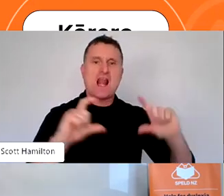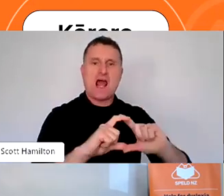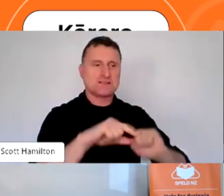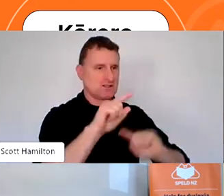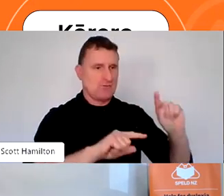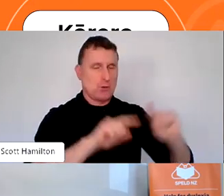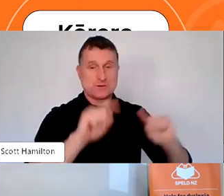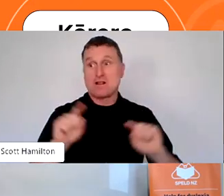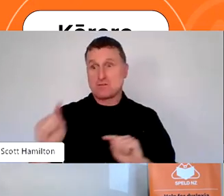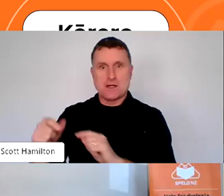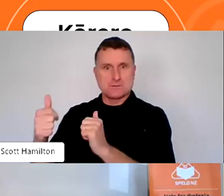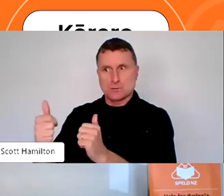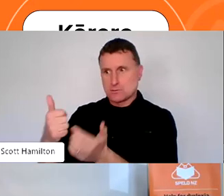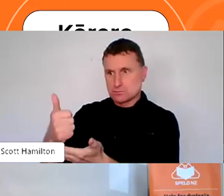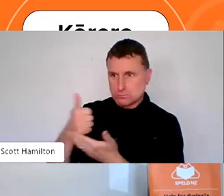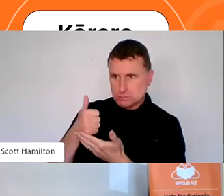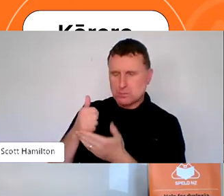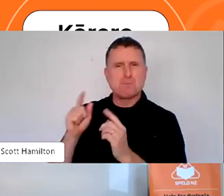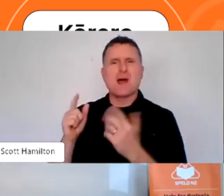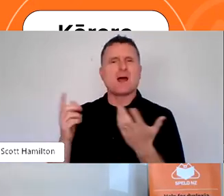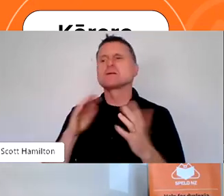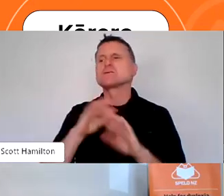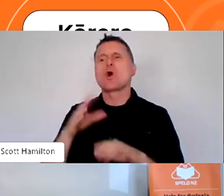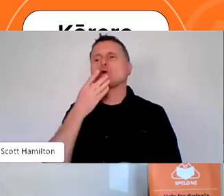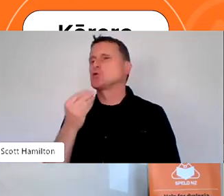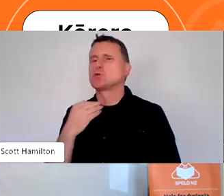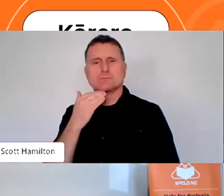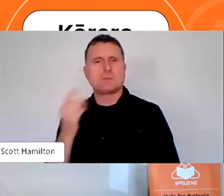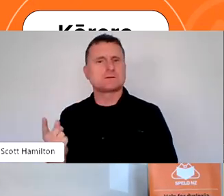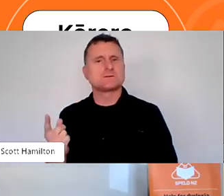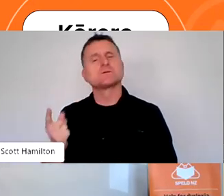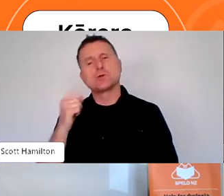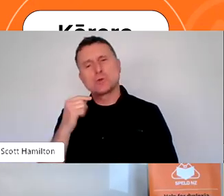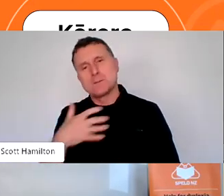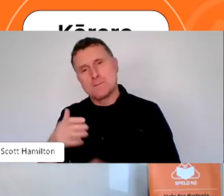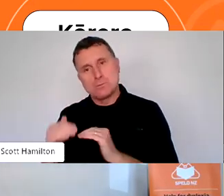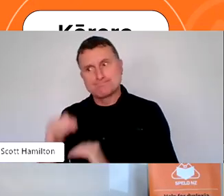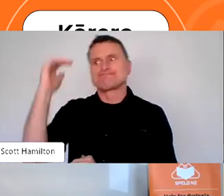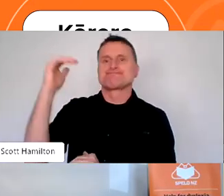but it's not being utilised as well as it could be. We're also